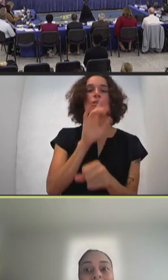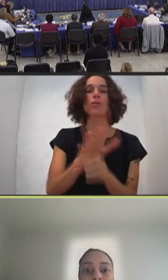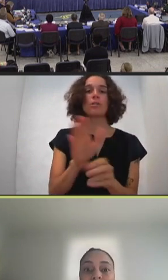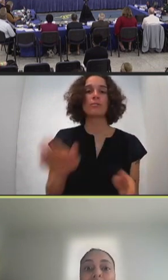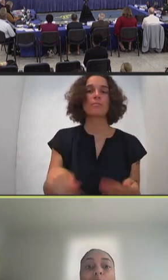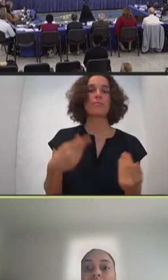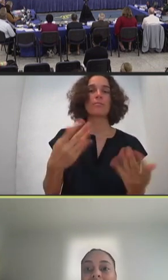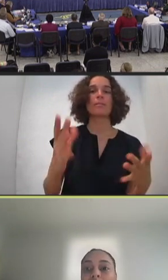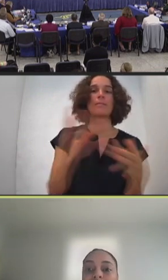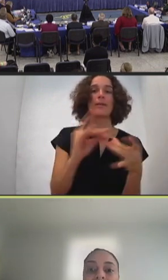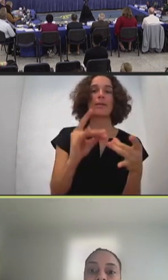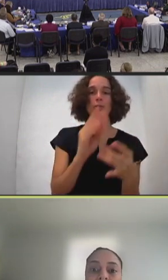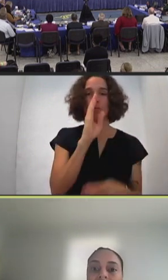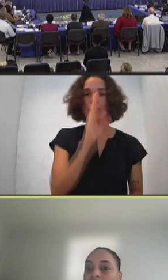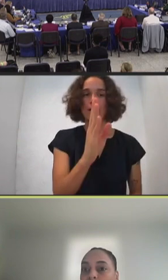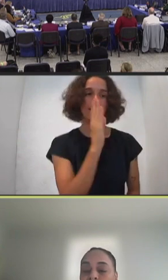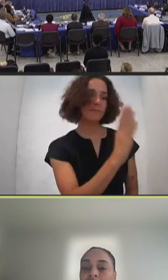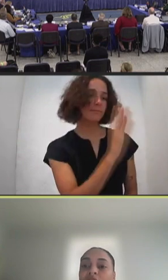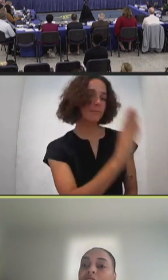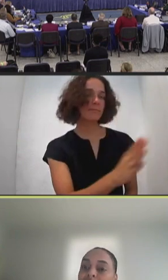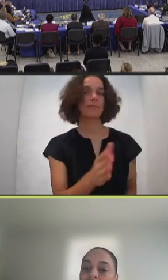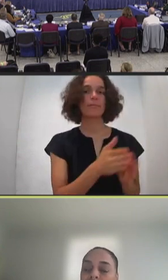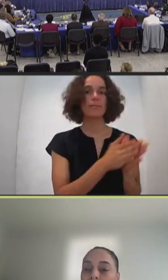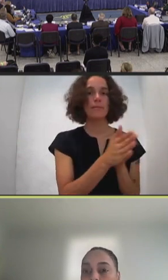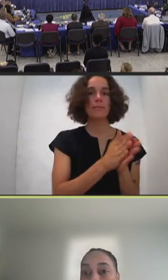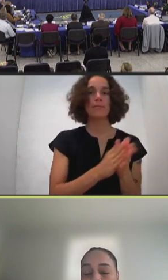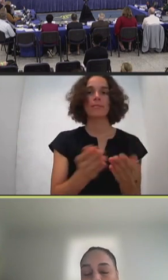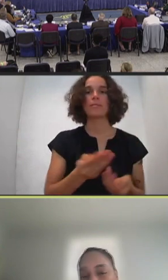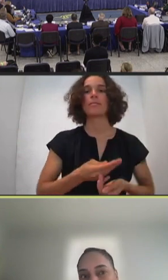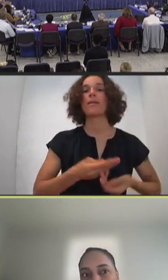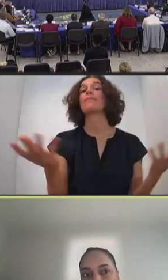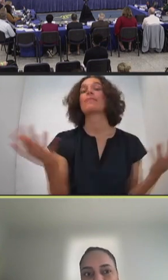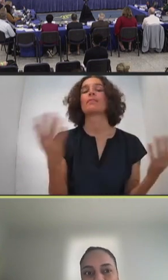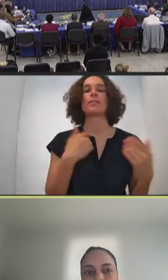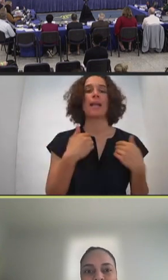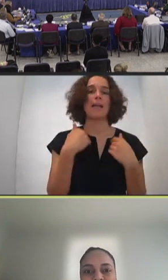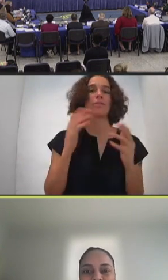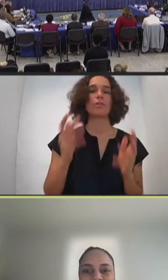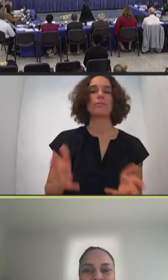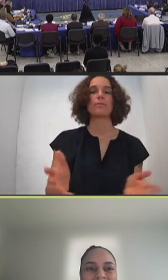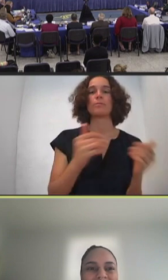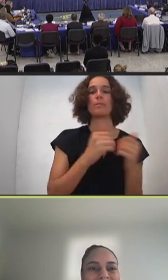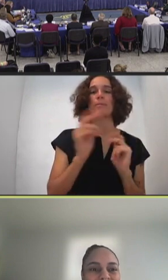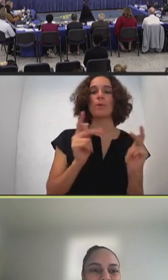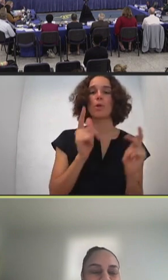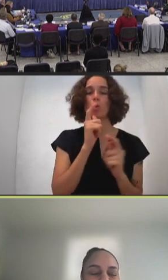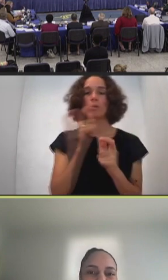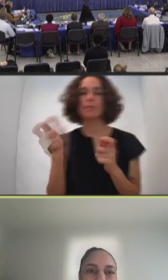them to motivate them to have these conversations with the people under their charge. Next slide,